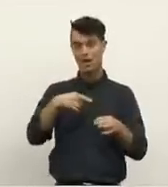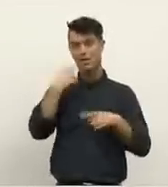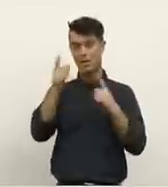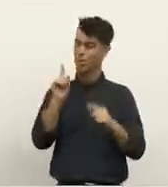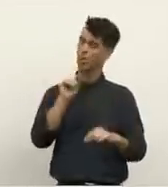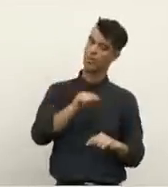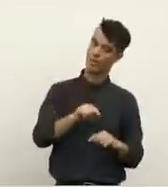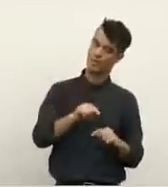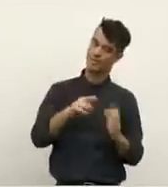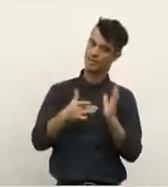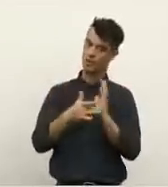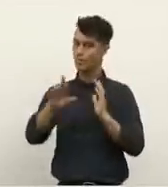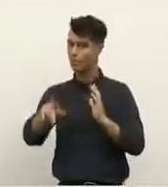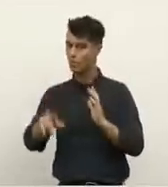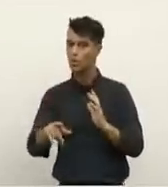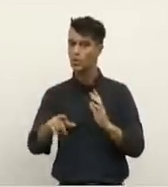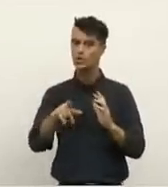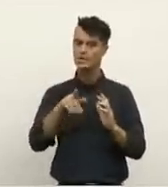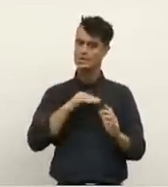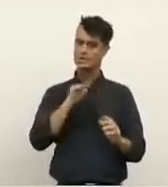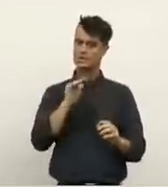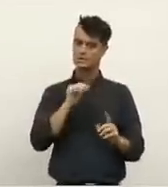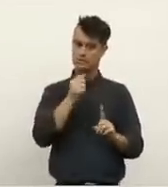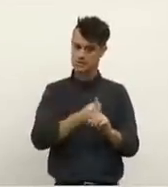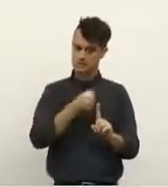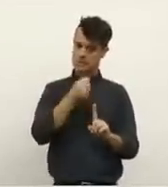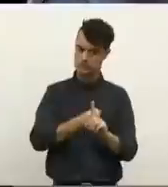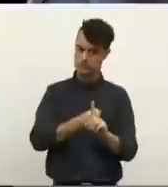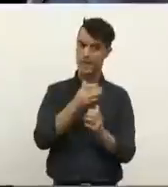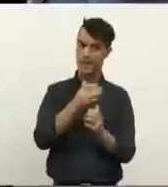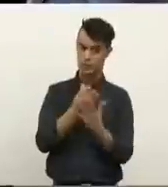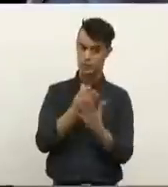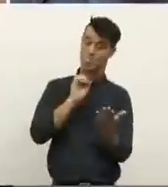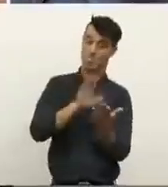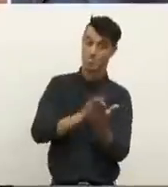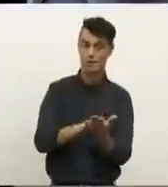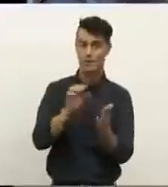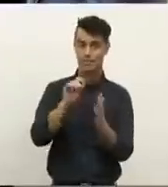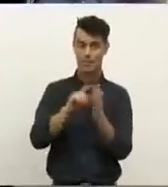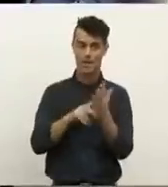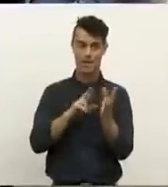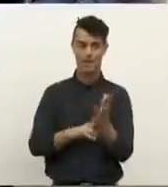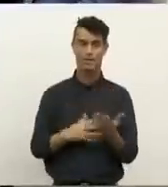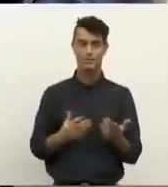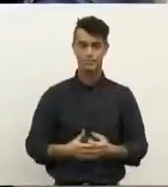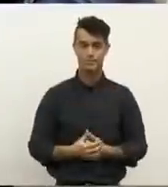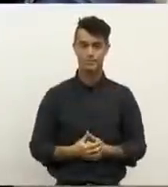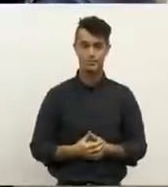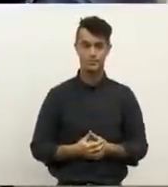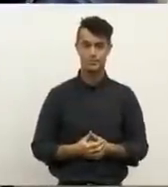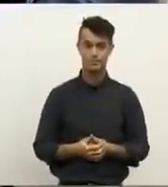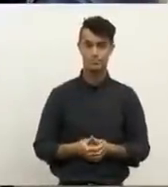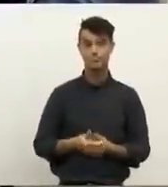so that it can go into the plan in the first place. Yeah, terrific! KG? I think Leah has raised a really good point,